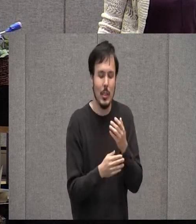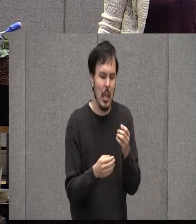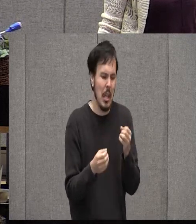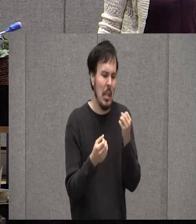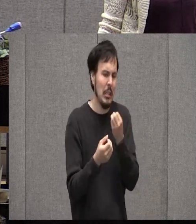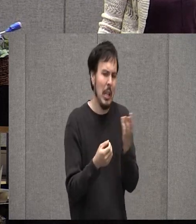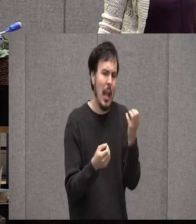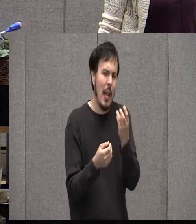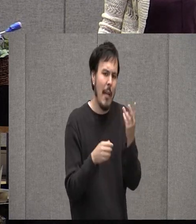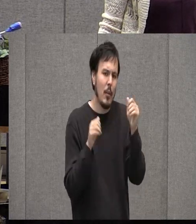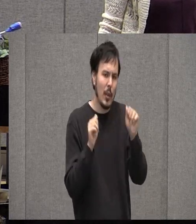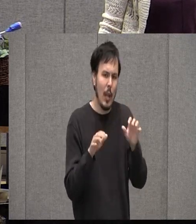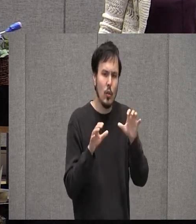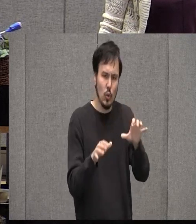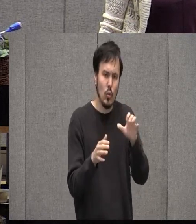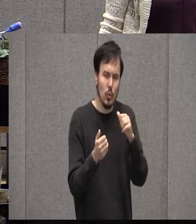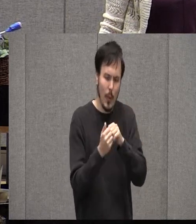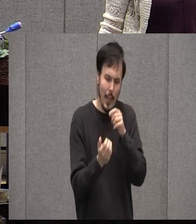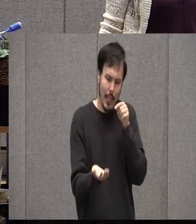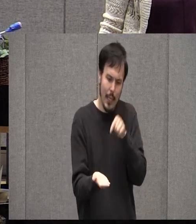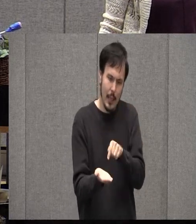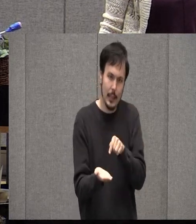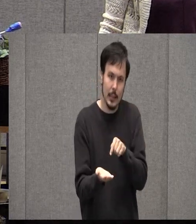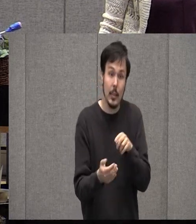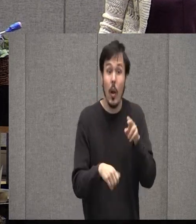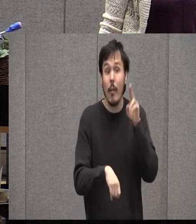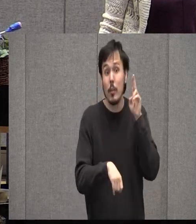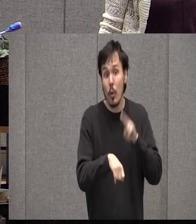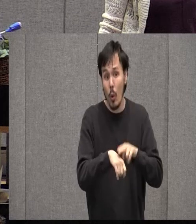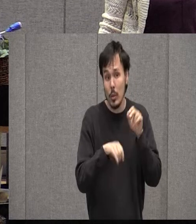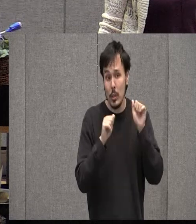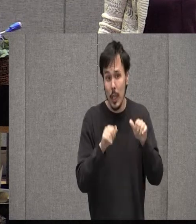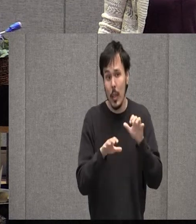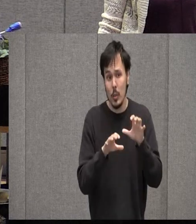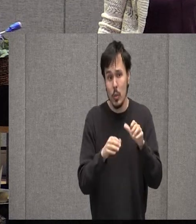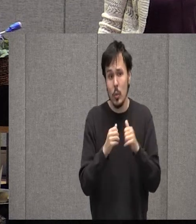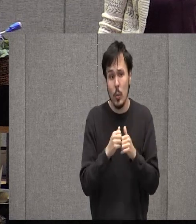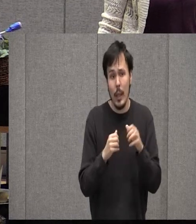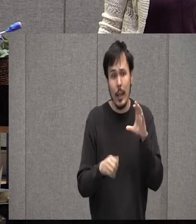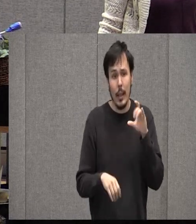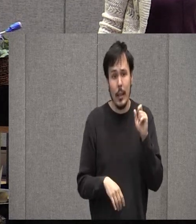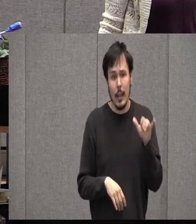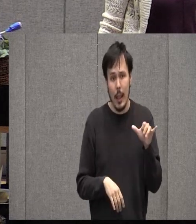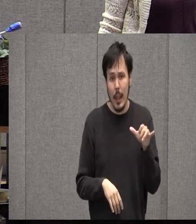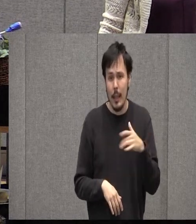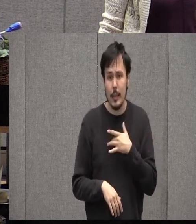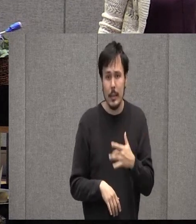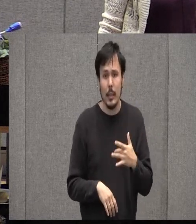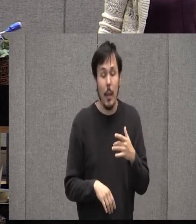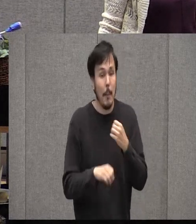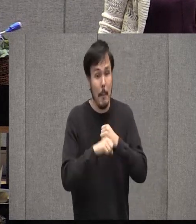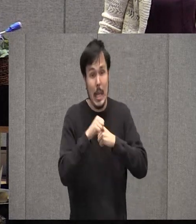that you can do with it. Of course you can do the thing you do with clay and that's to build stuff with it.